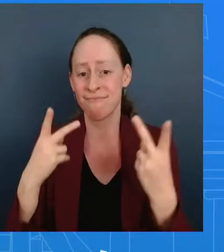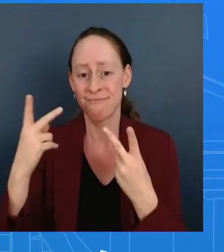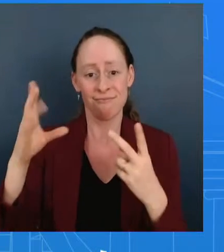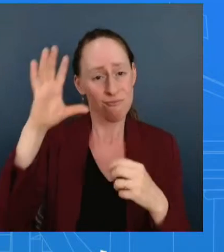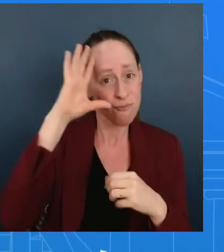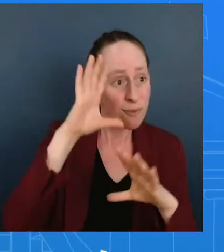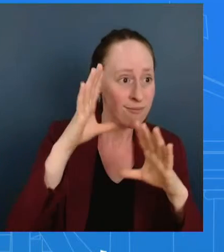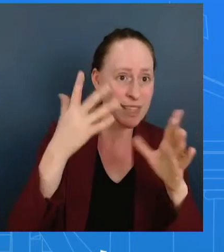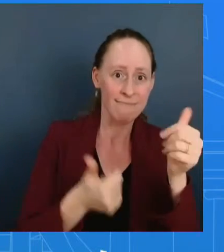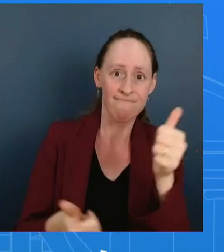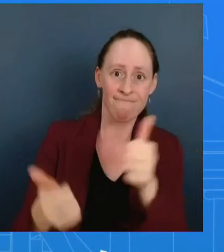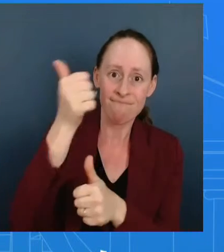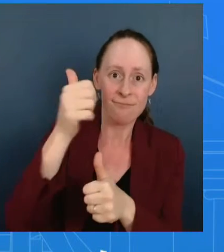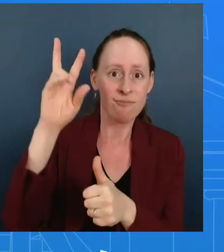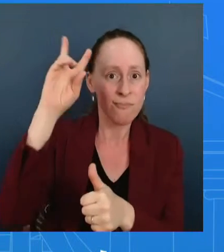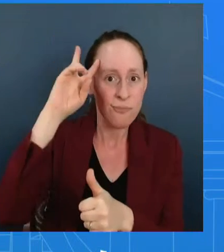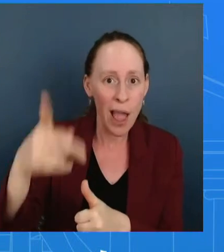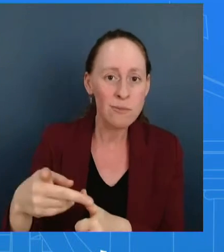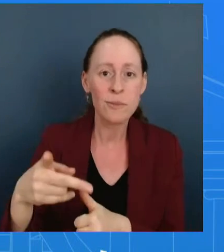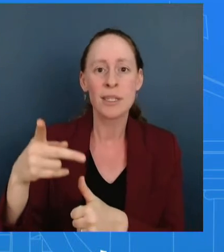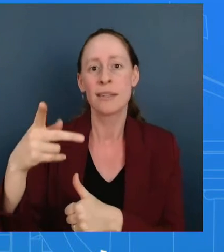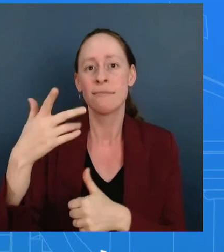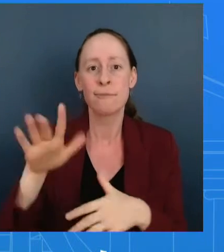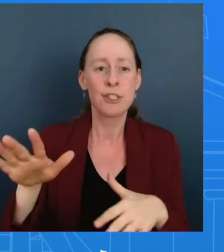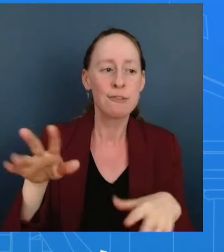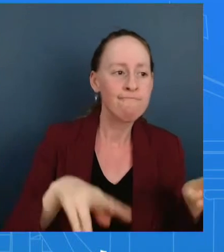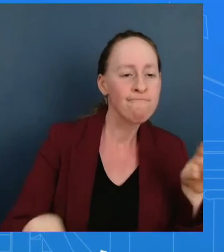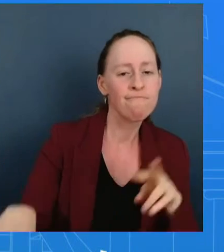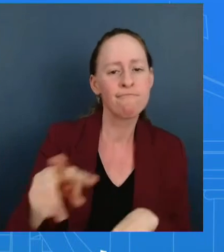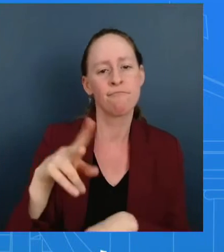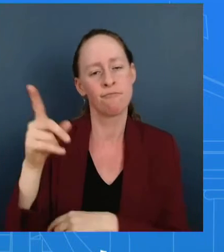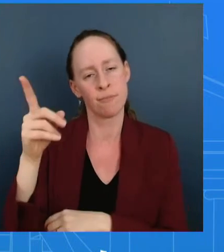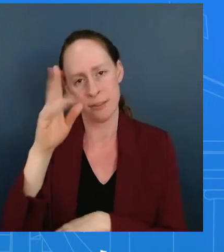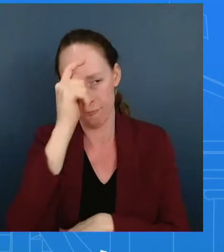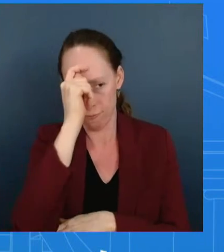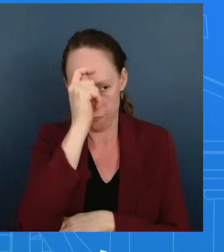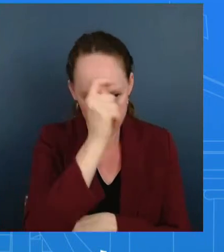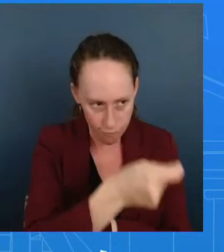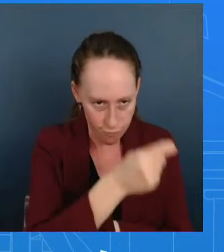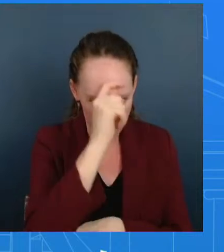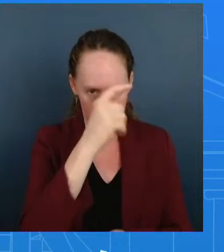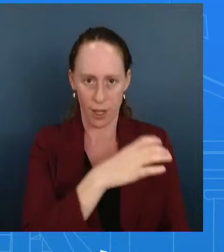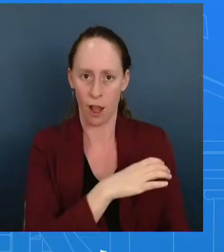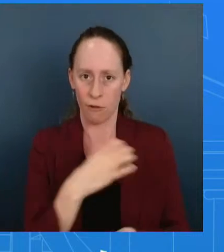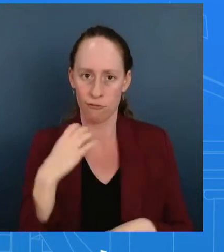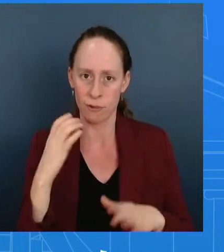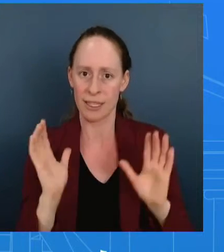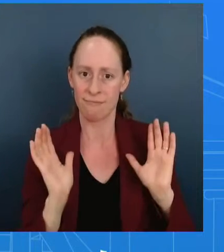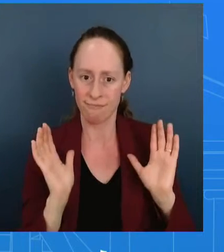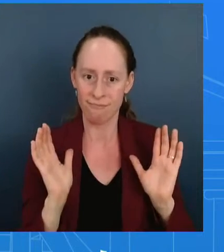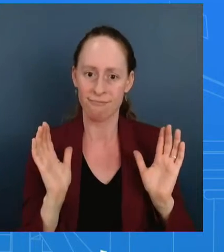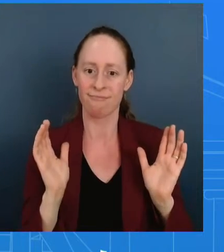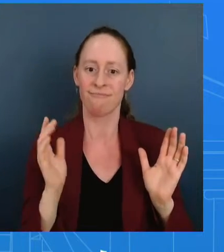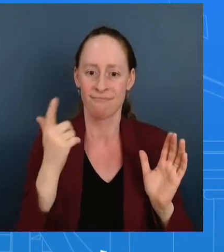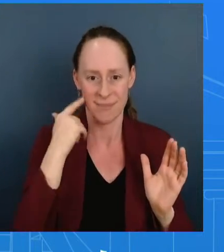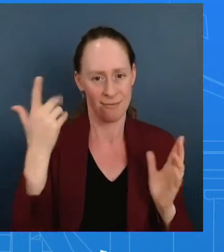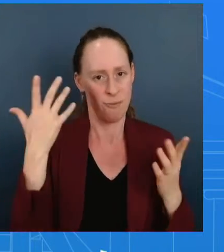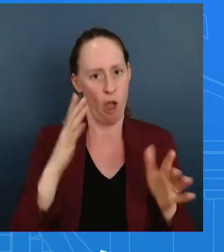and has always and will always do that, especially as a former senator. And I will say -- and you heard -- you've heard us say this before --